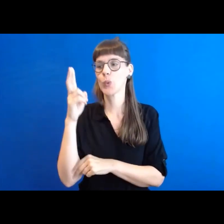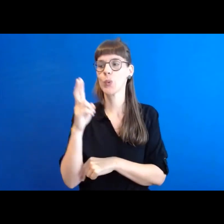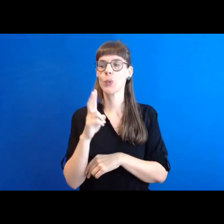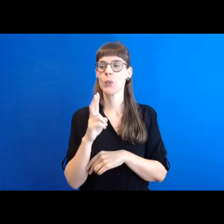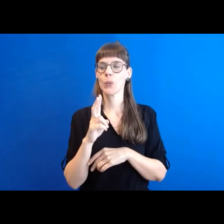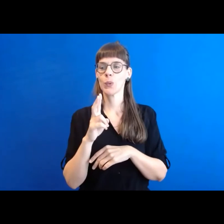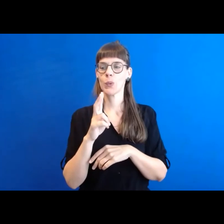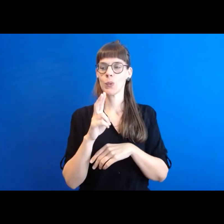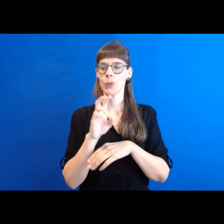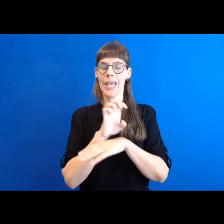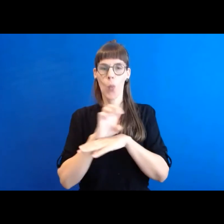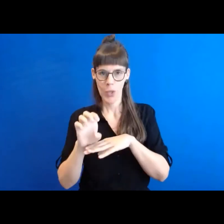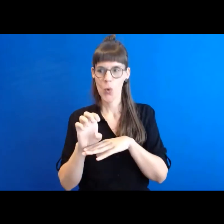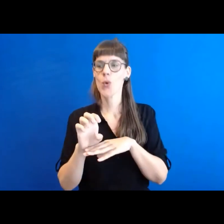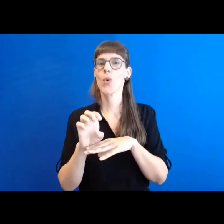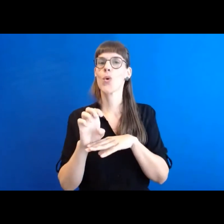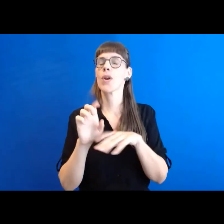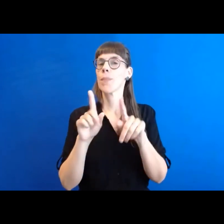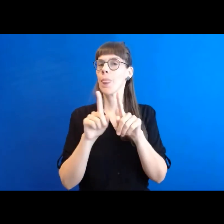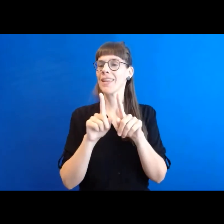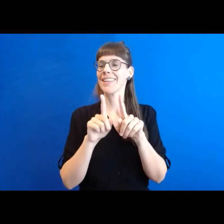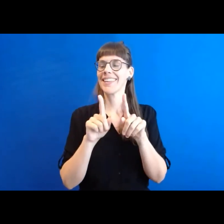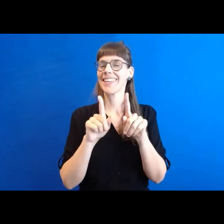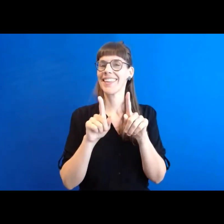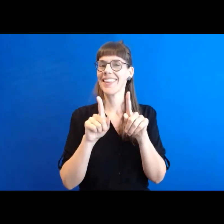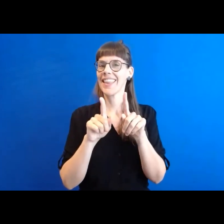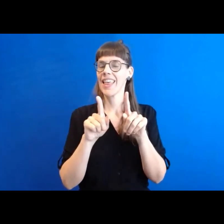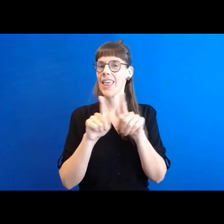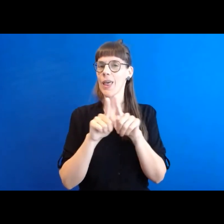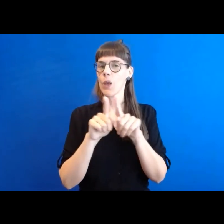with Vennes La, Columbia, Ecuador, Peru